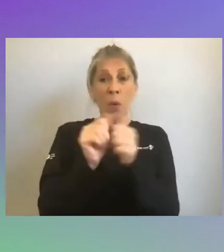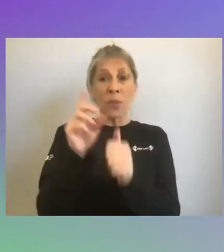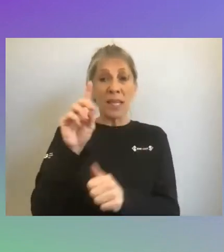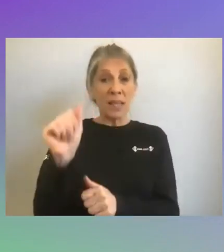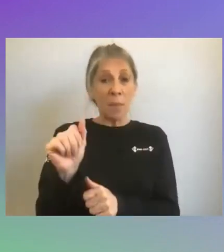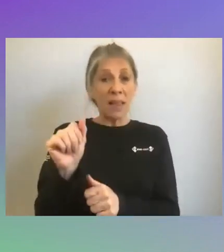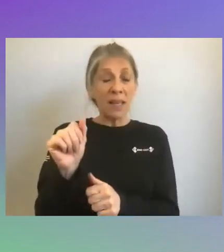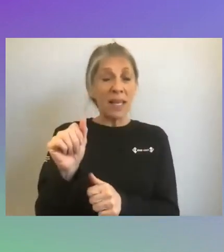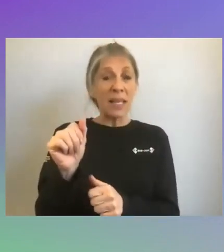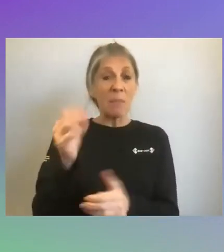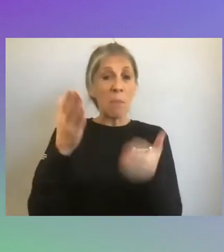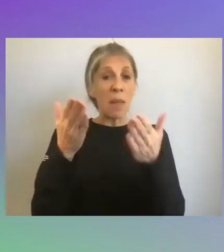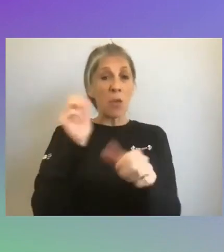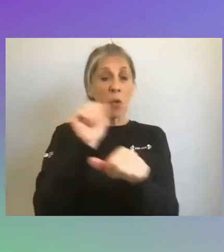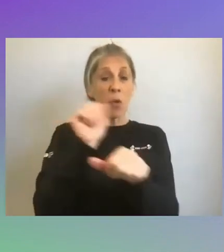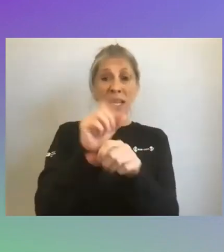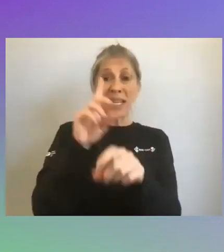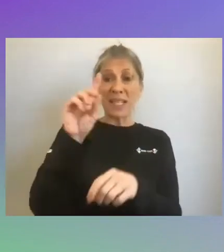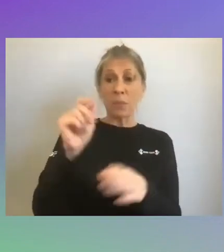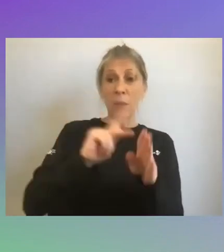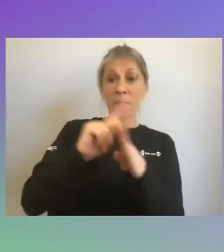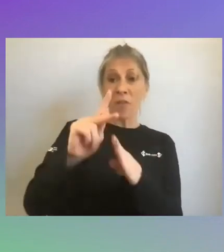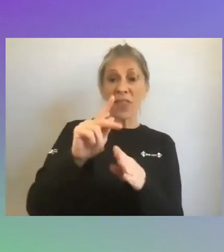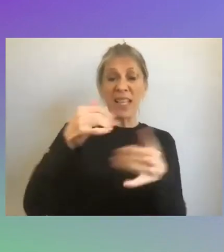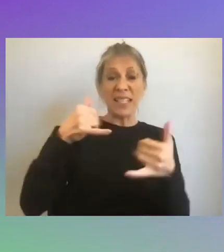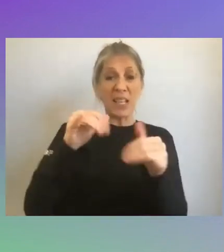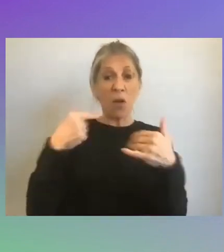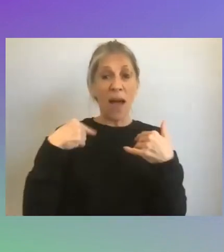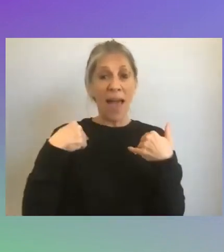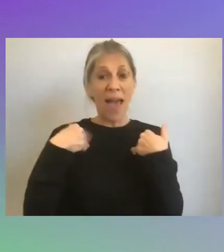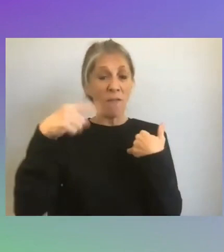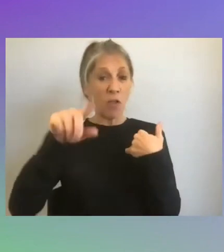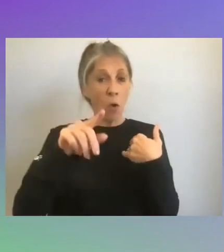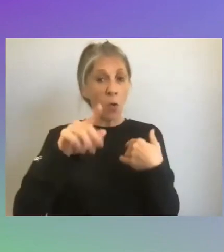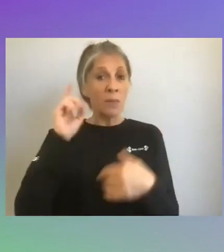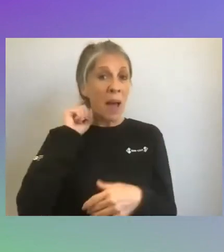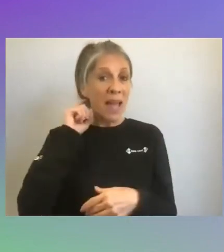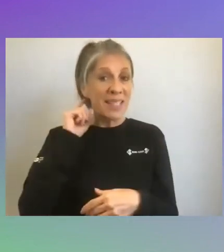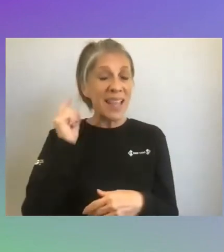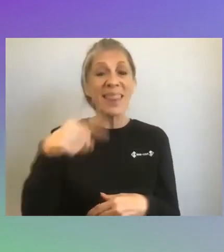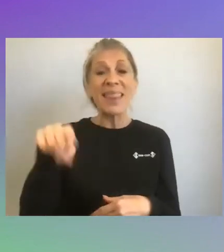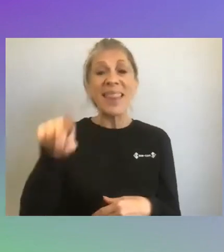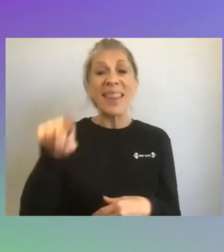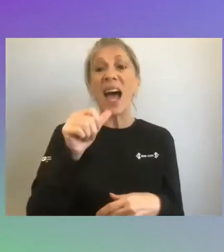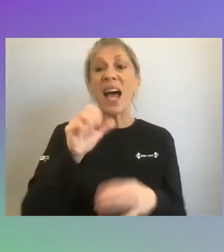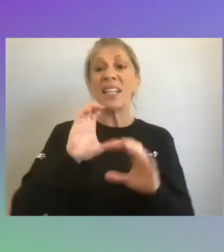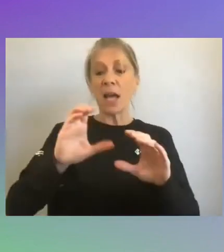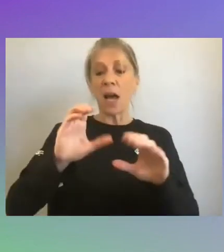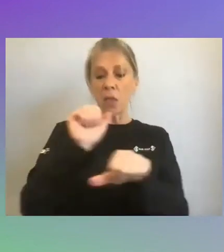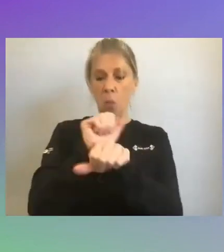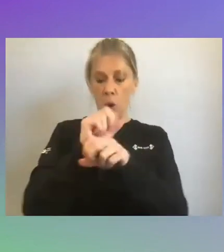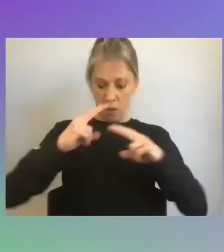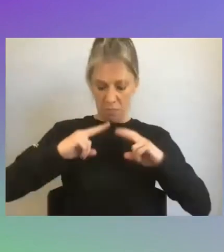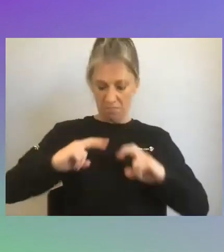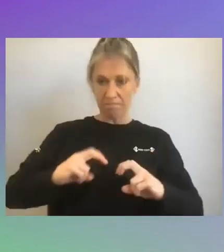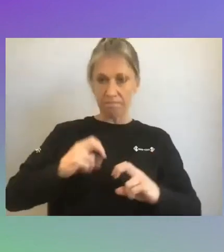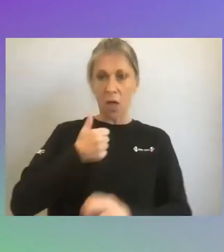working in the disability profession and they may still have these biases because they haven't done that work on themselves as well.